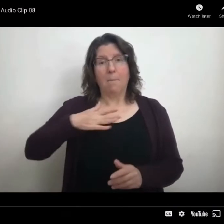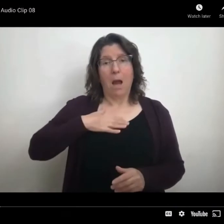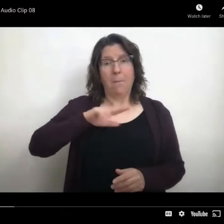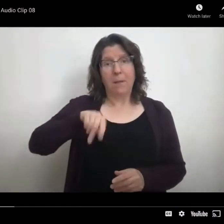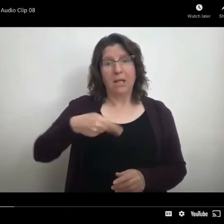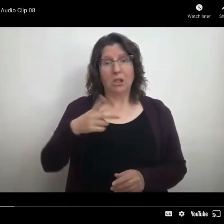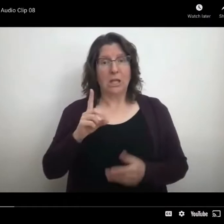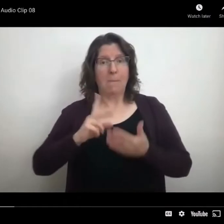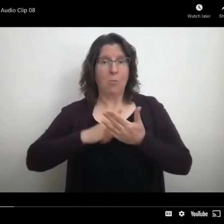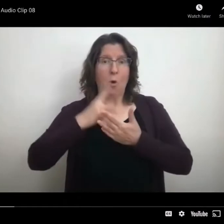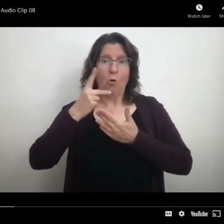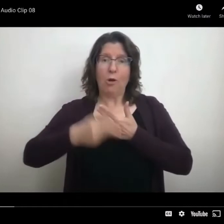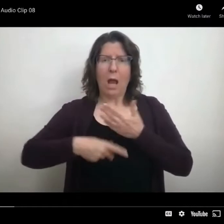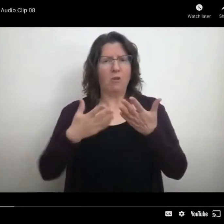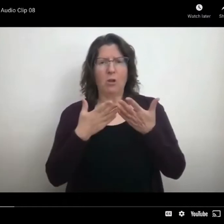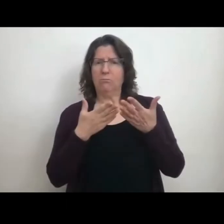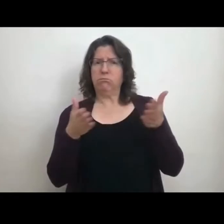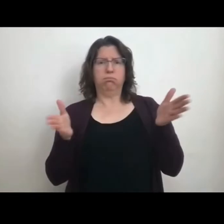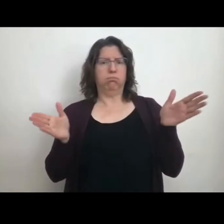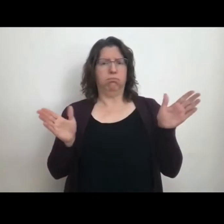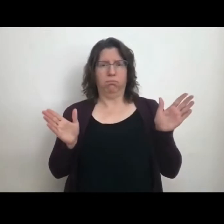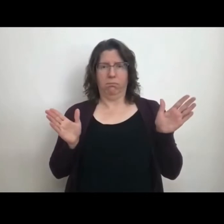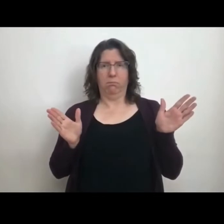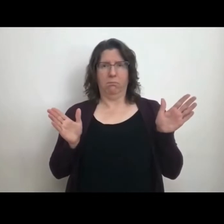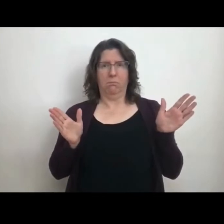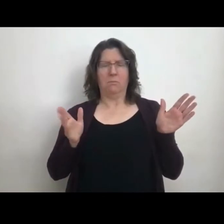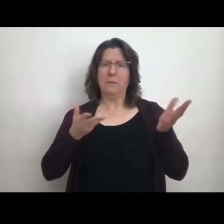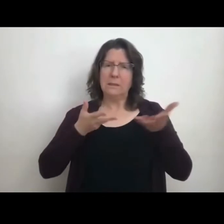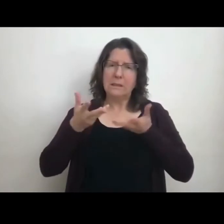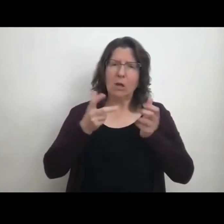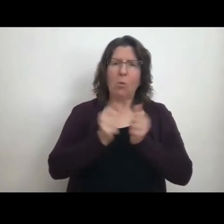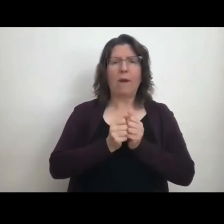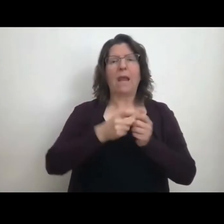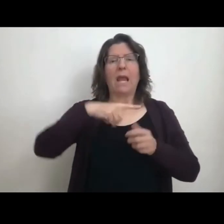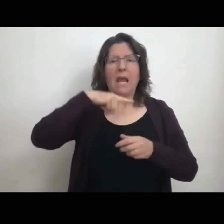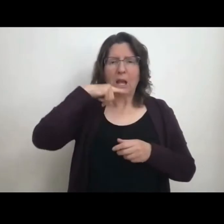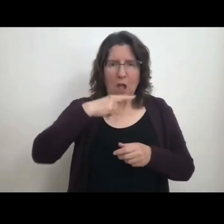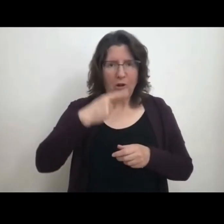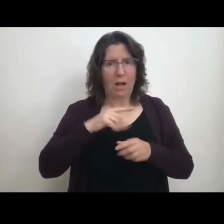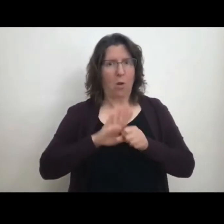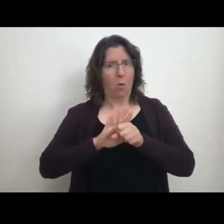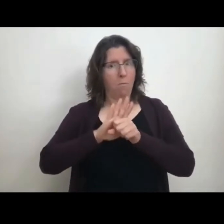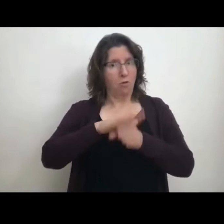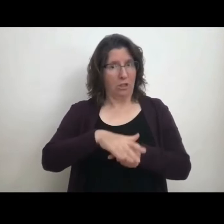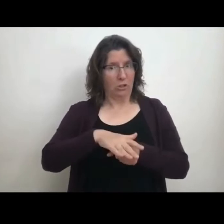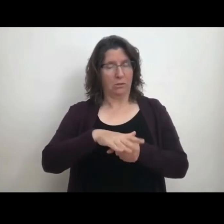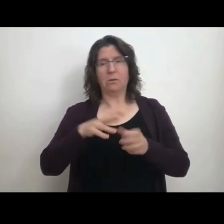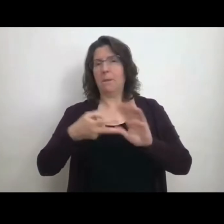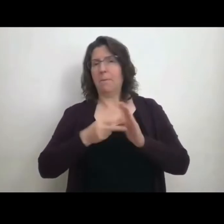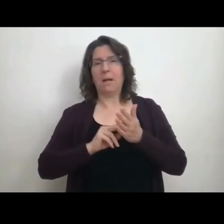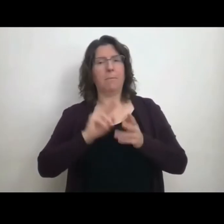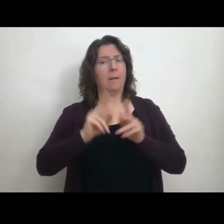My PhD coursework was very broad. I was looking at hearing oppression.